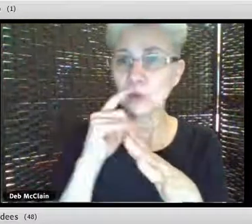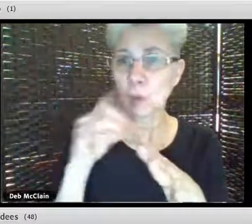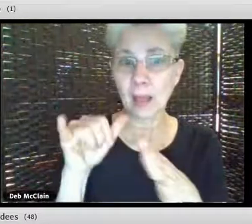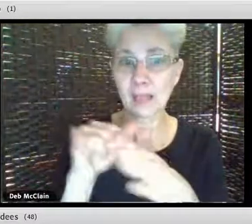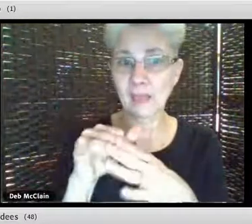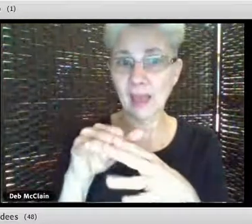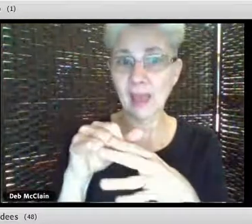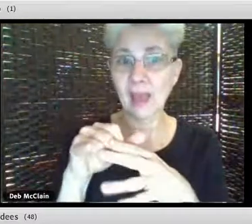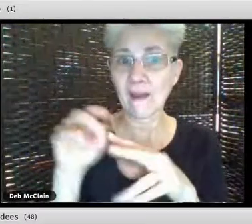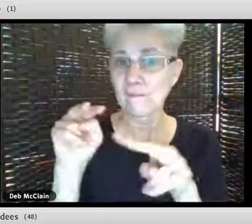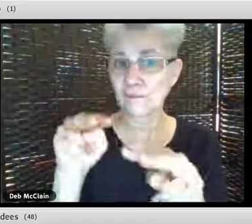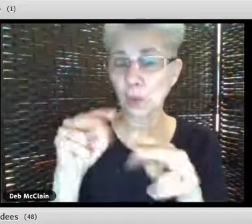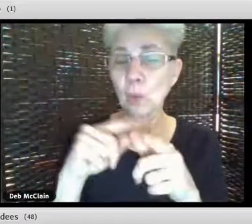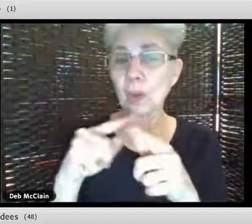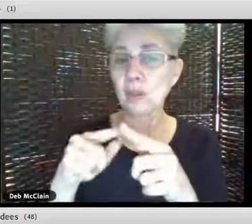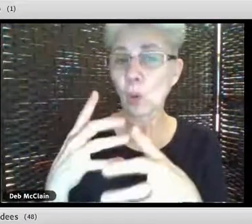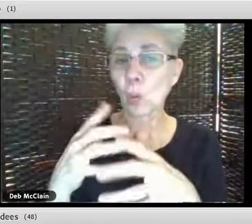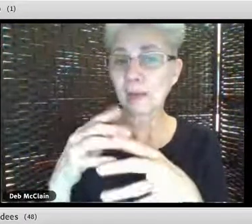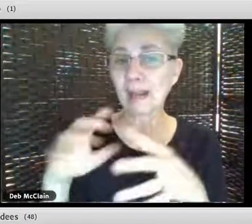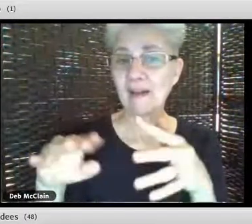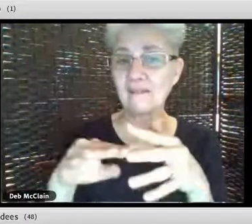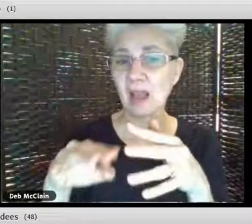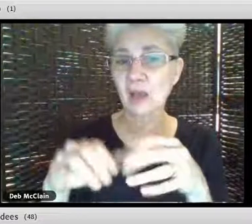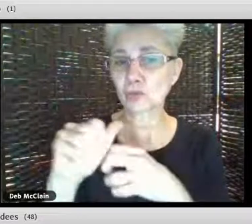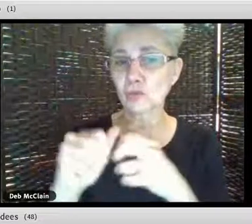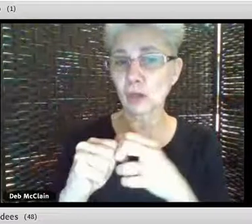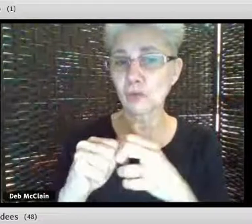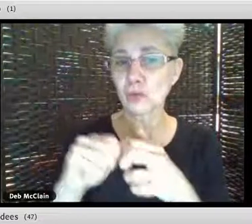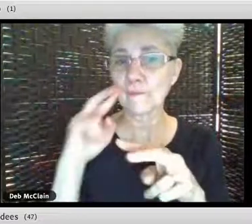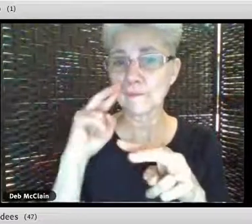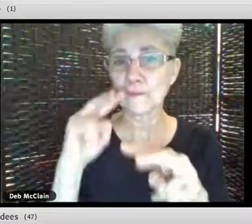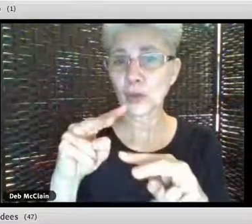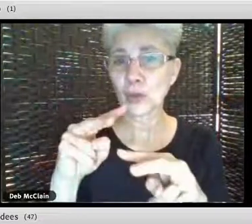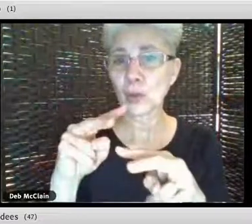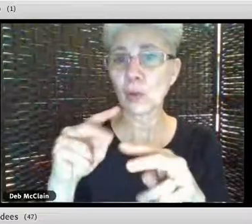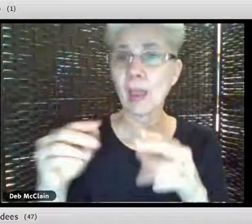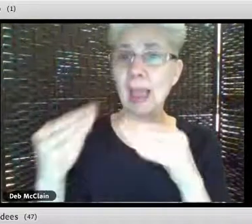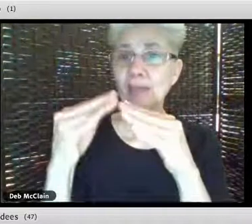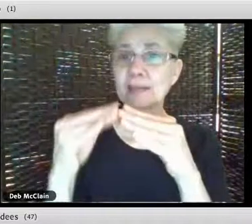like, a file structure view, up here on the top -- Whoops.